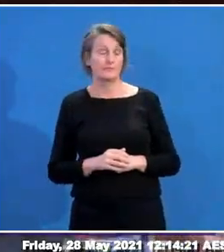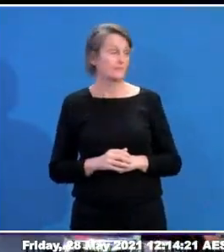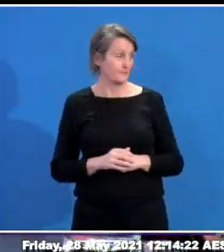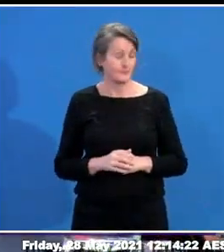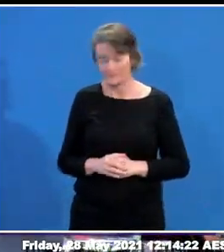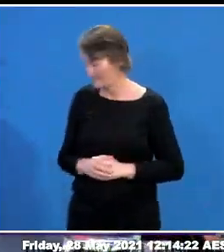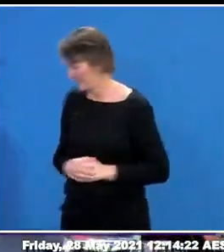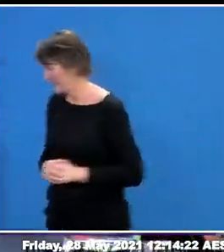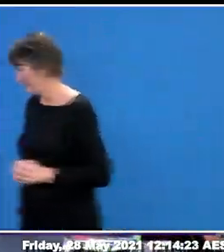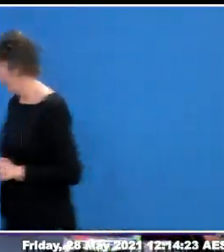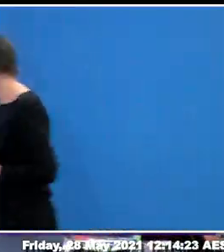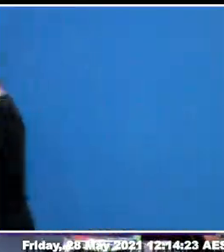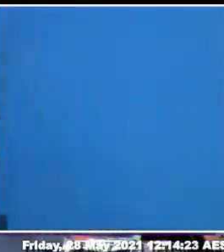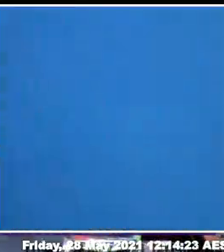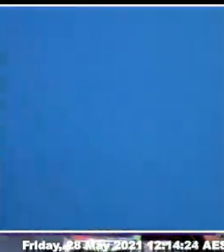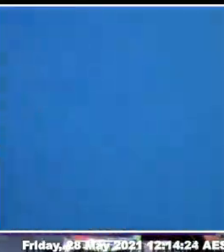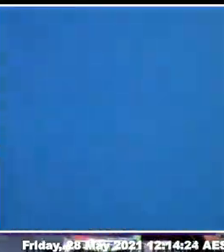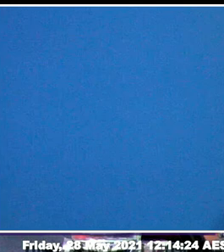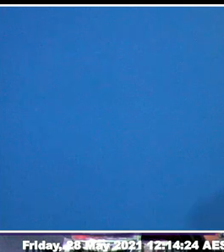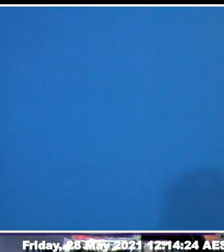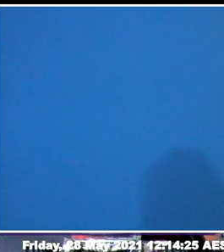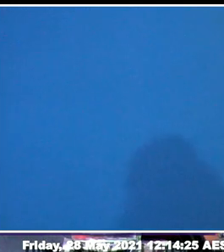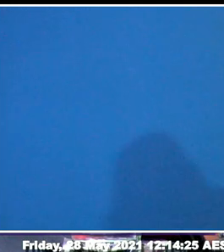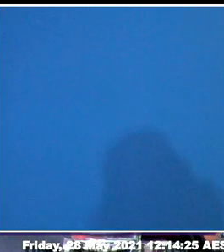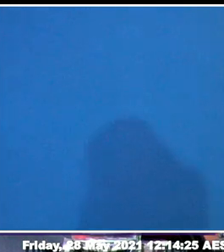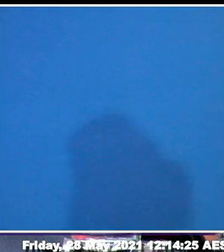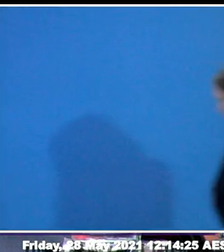Yes, I believe so. Thank you.